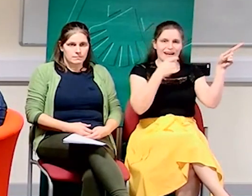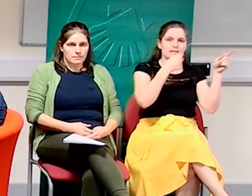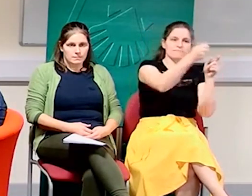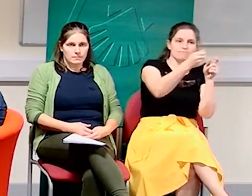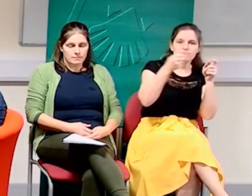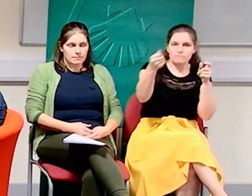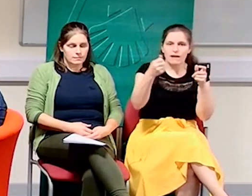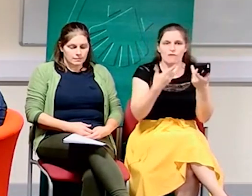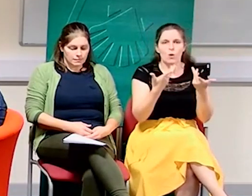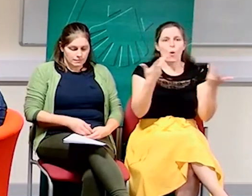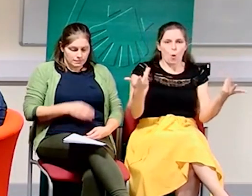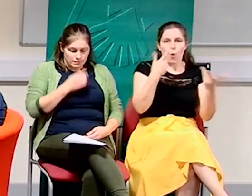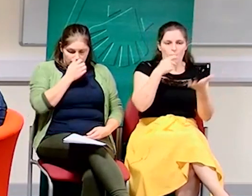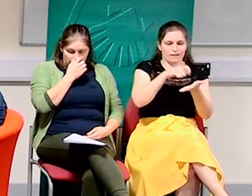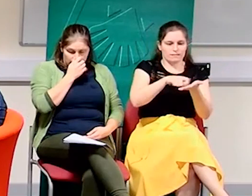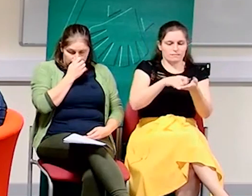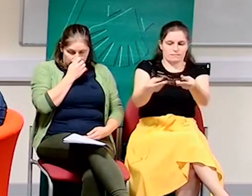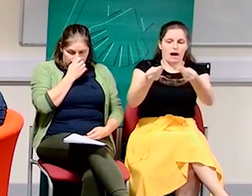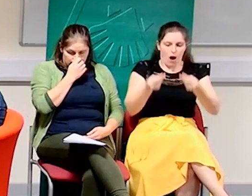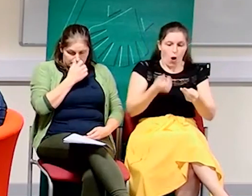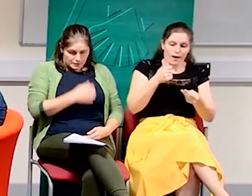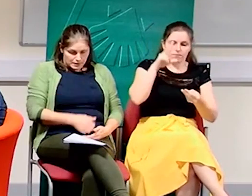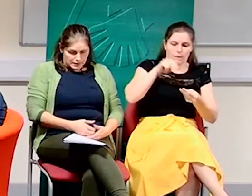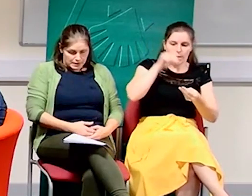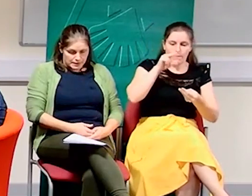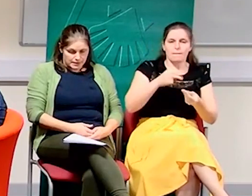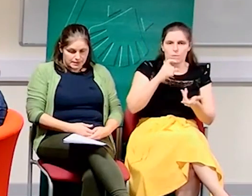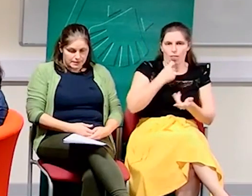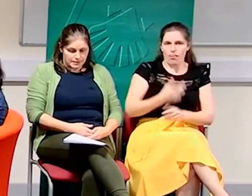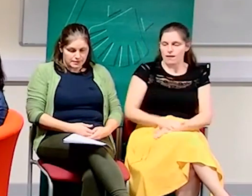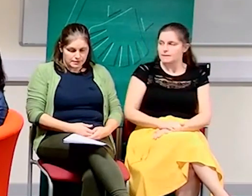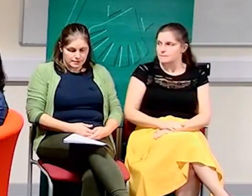that you've written down they'll be able to share those with us and they will also be posing some of